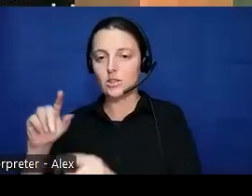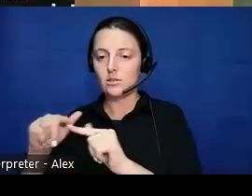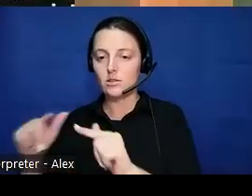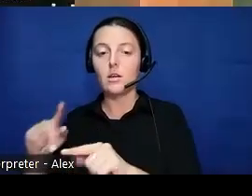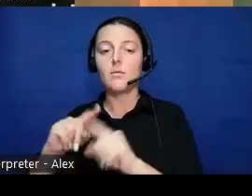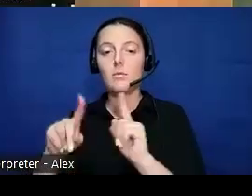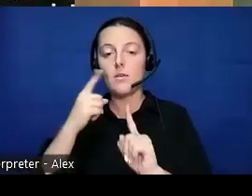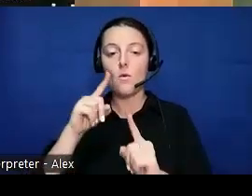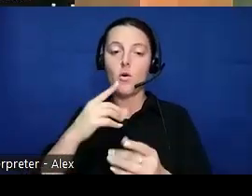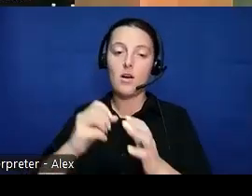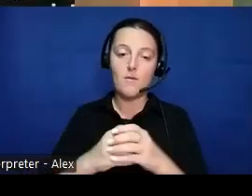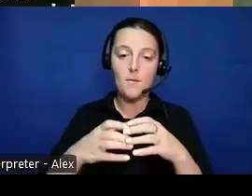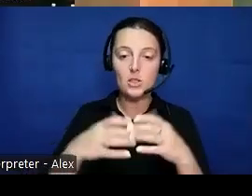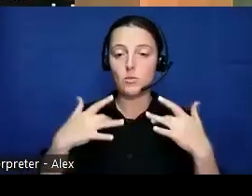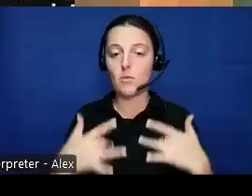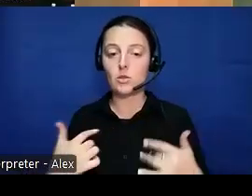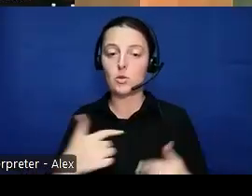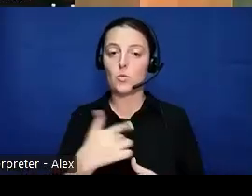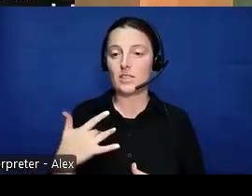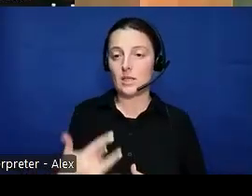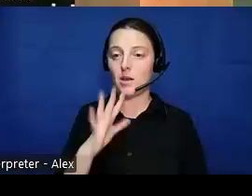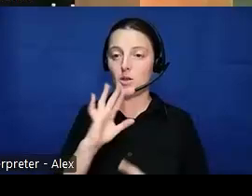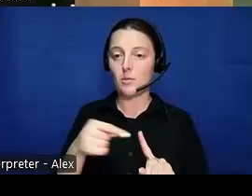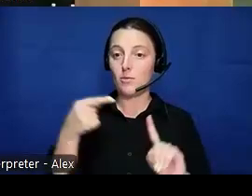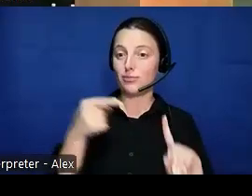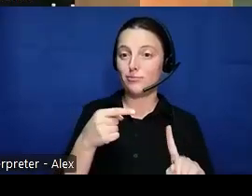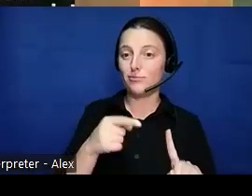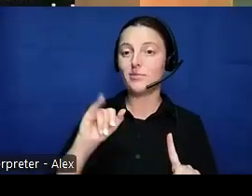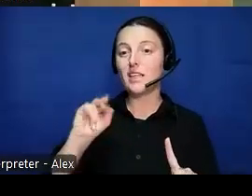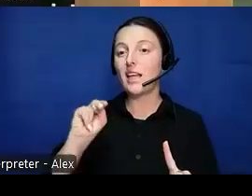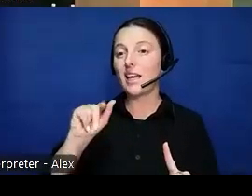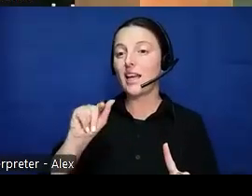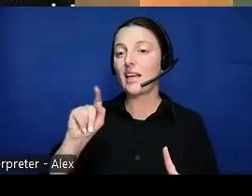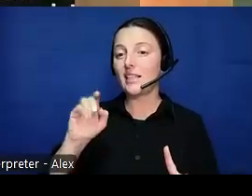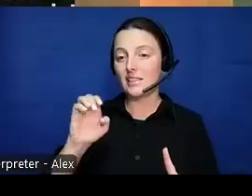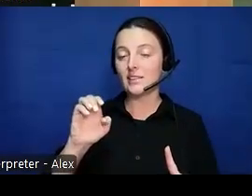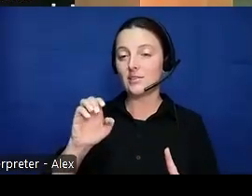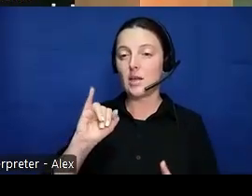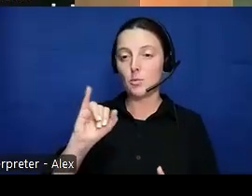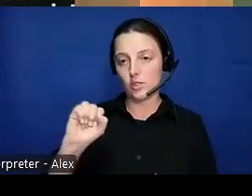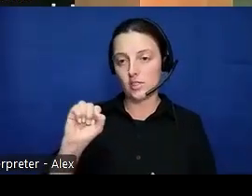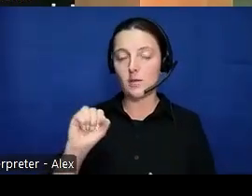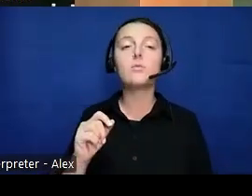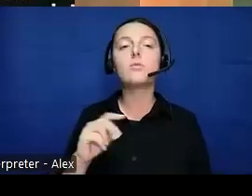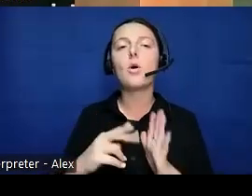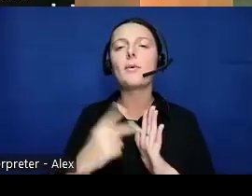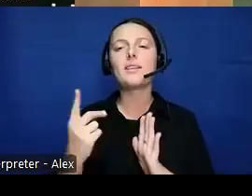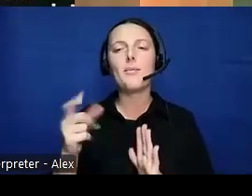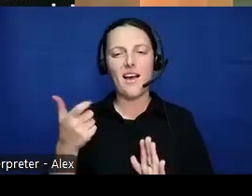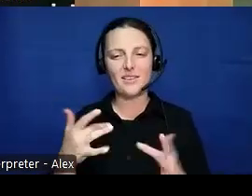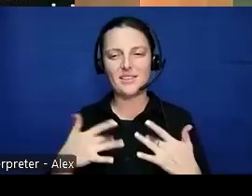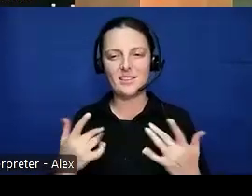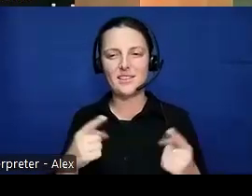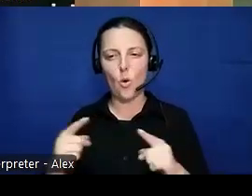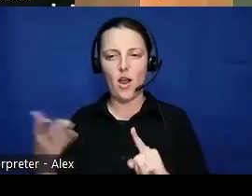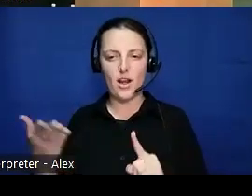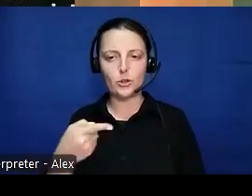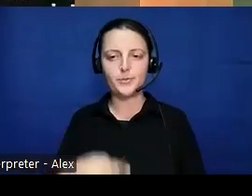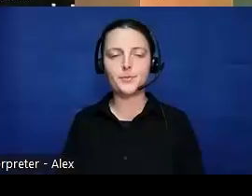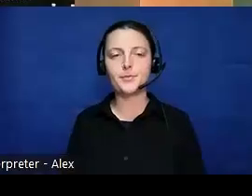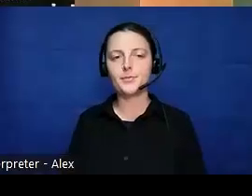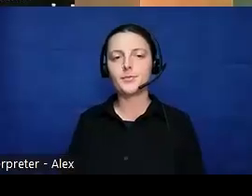immune system. So something else is actually going on here. Um and uh you know in terms of